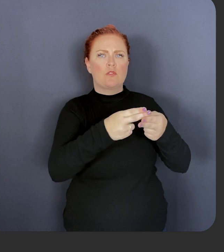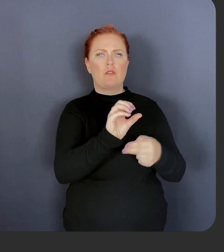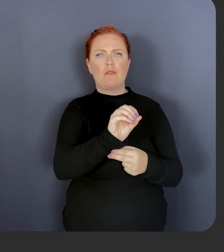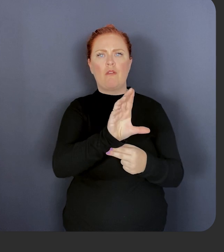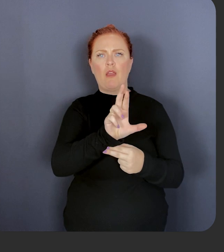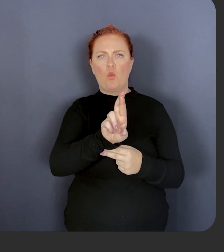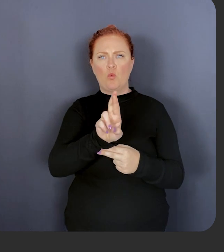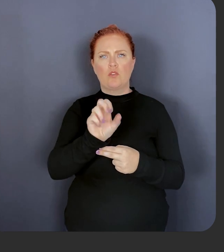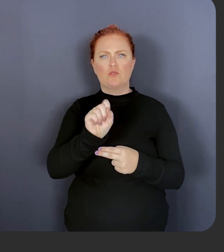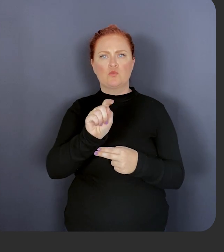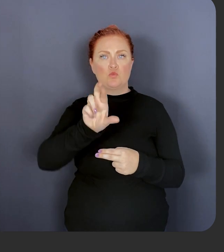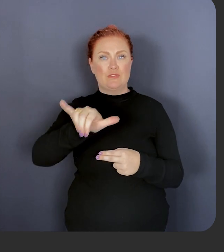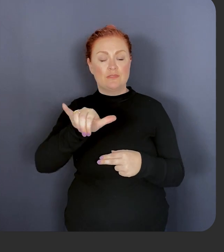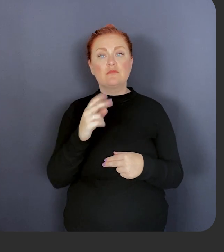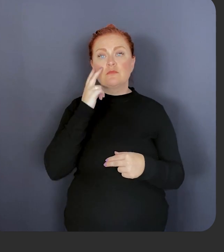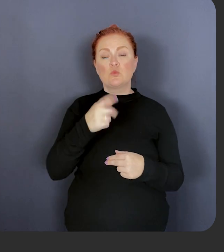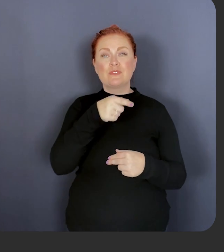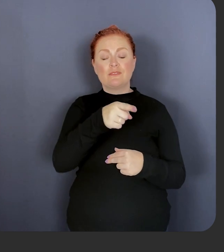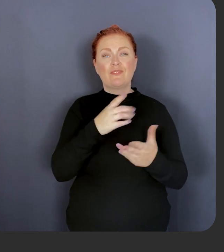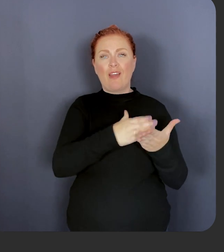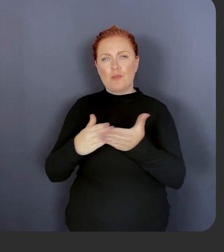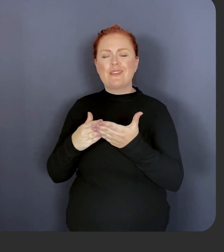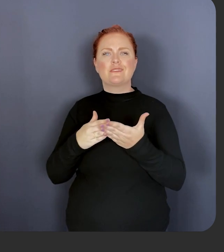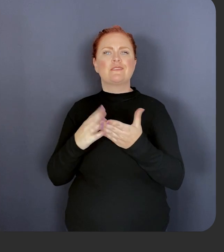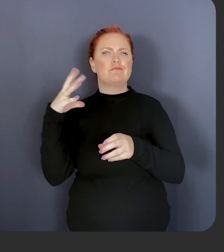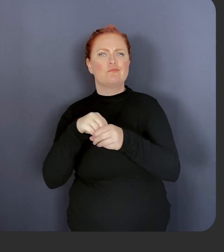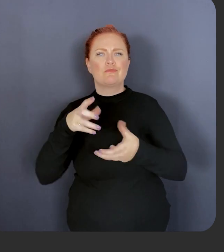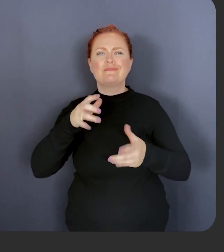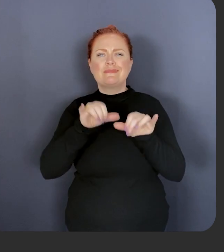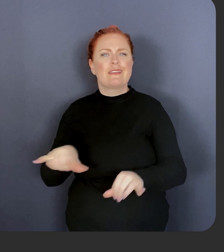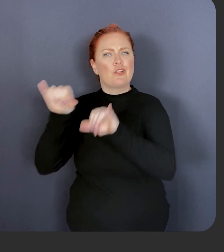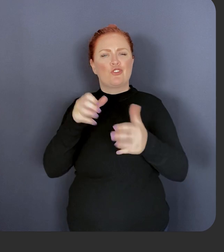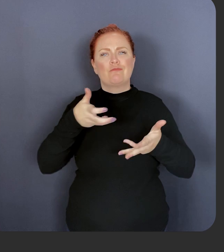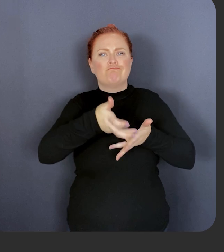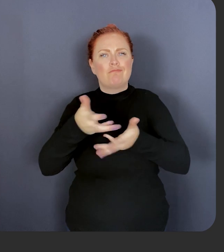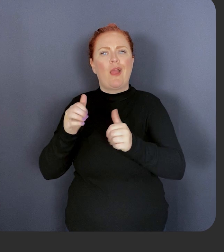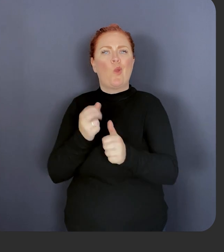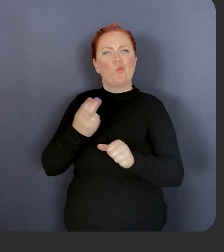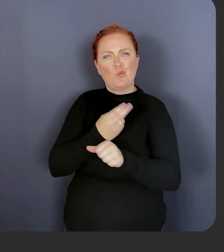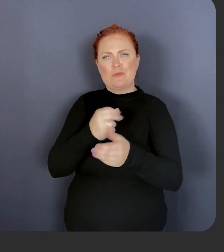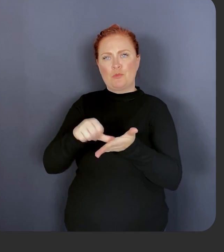And native HTML elements capture a number of standard interaction patterns that are important to accessibility.